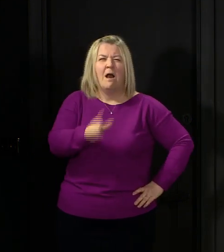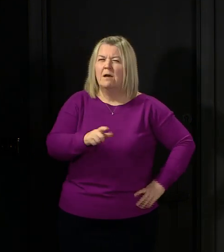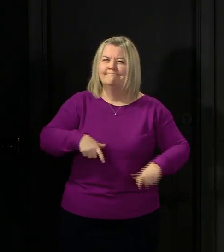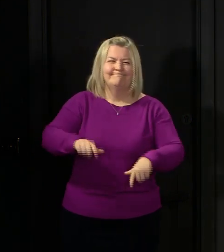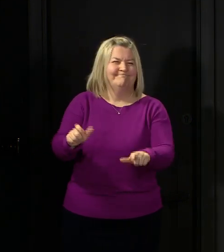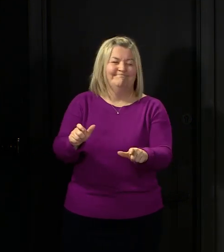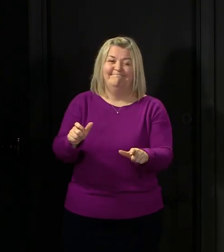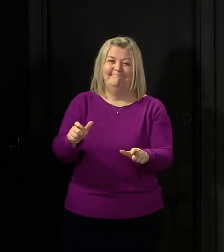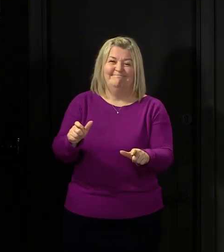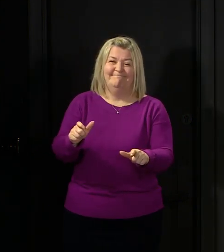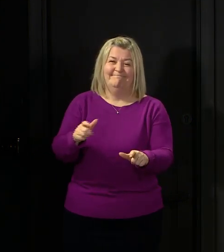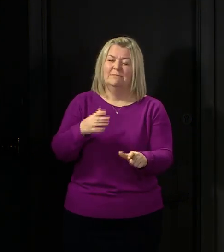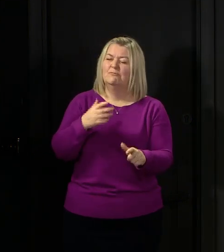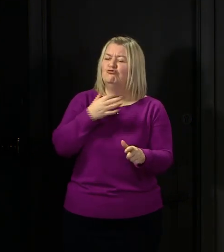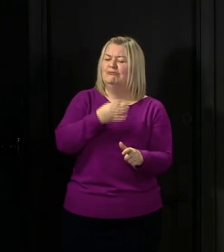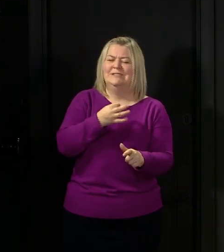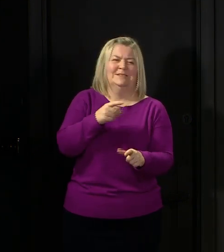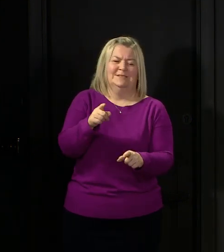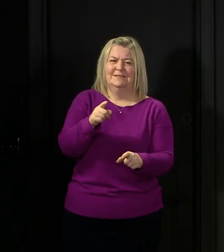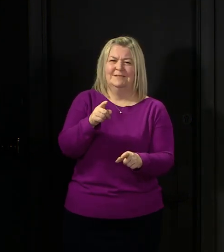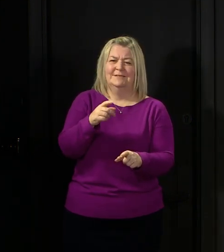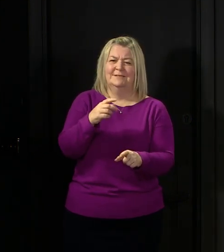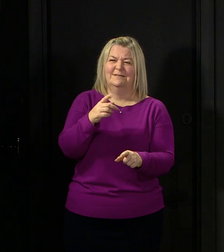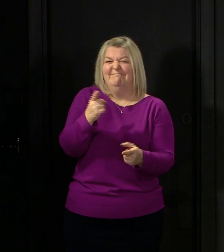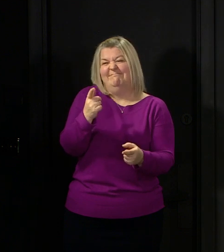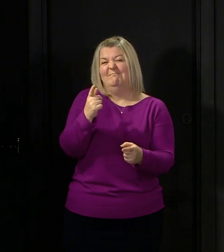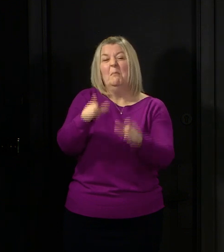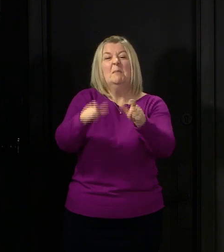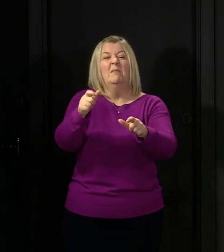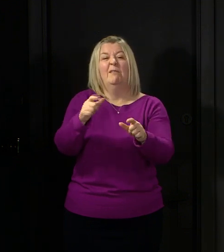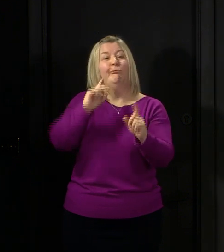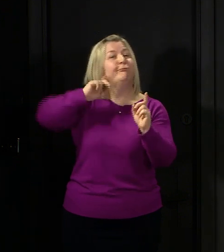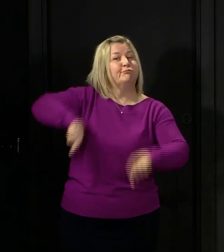risking the government's message, which is why I came to the view last night that it